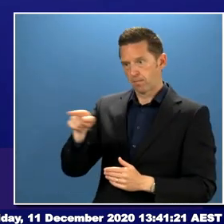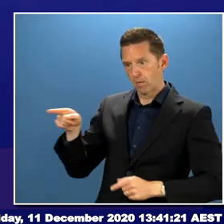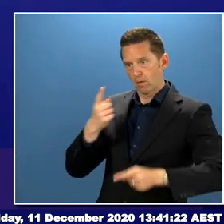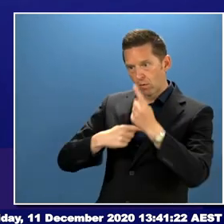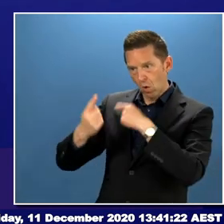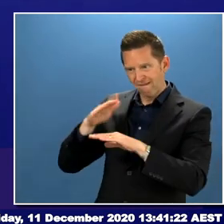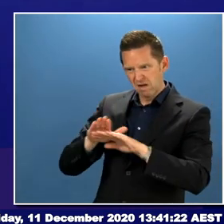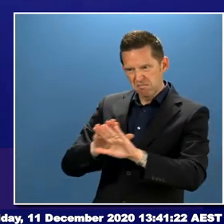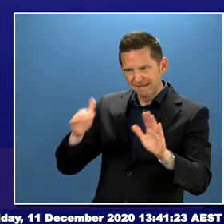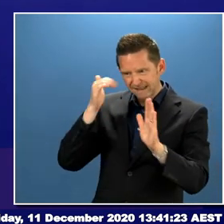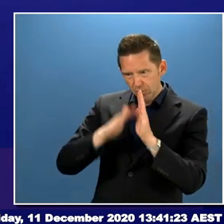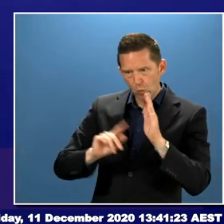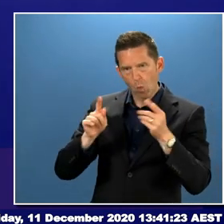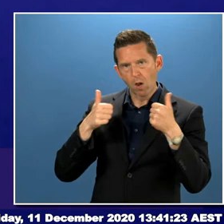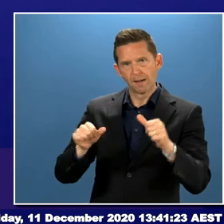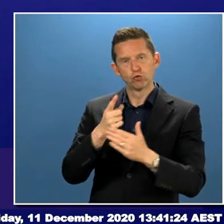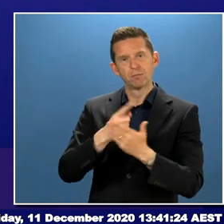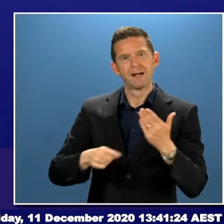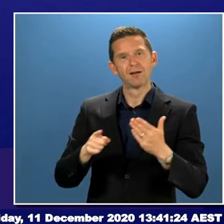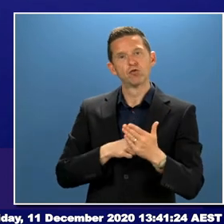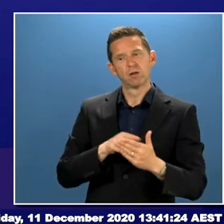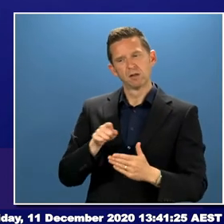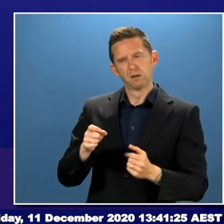and what perhaps can be described as institutional neglect and